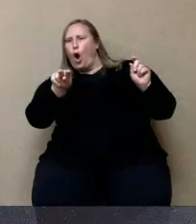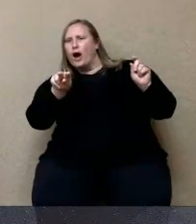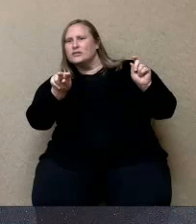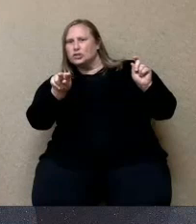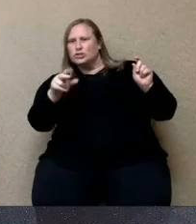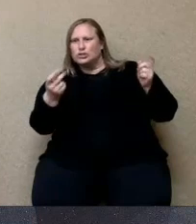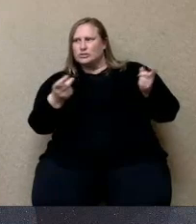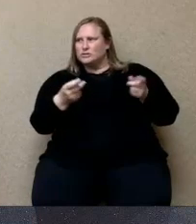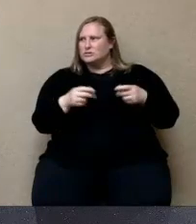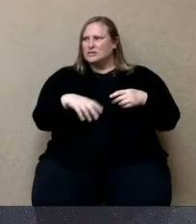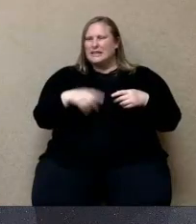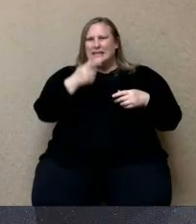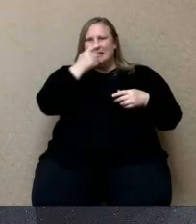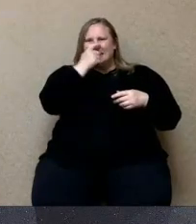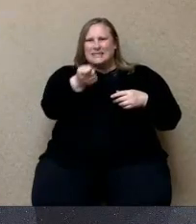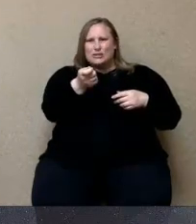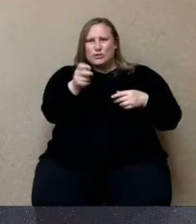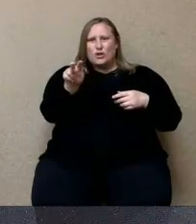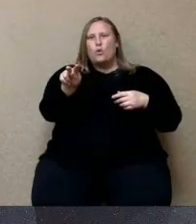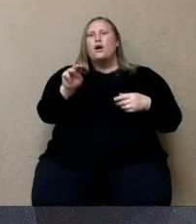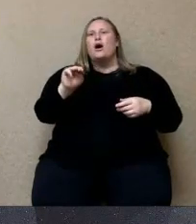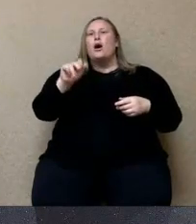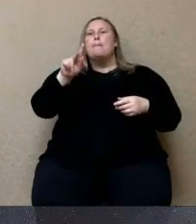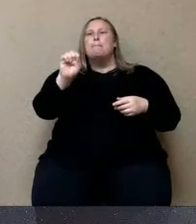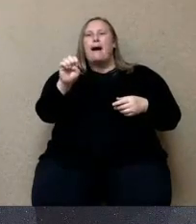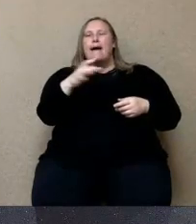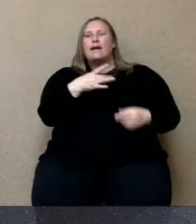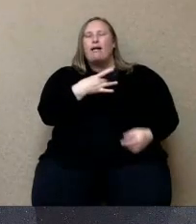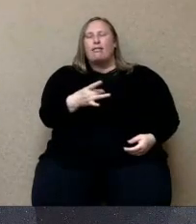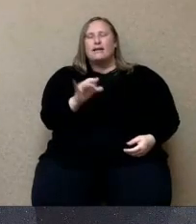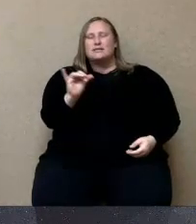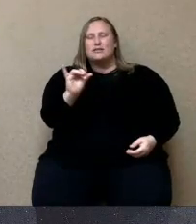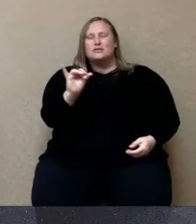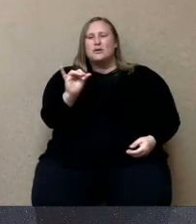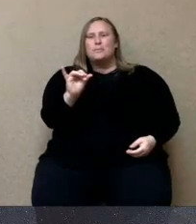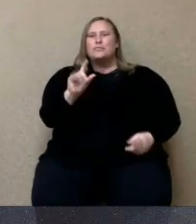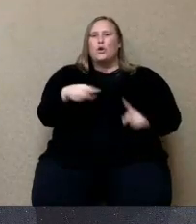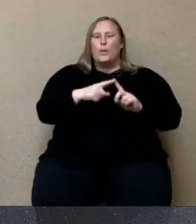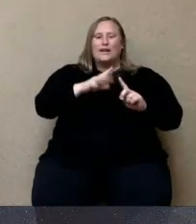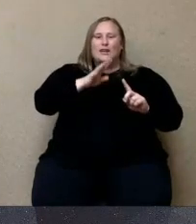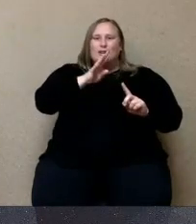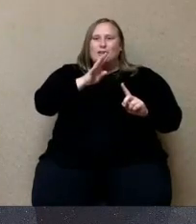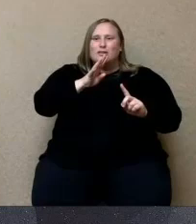because it is kind of interesting to watch. He likes, too, when he speaks to younger kids, we